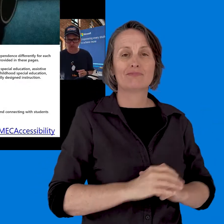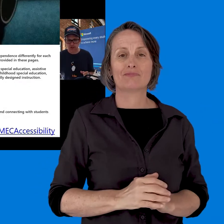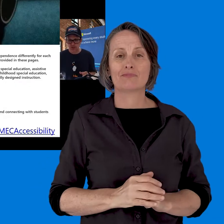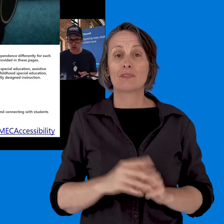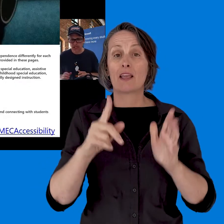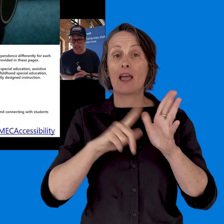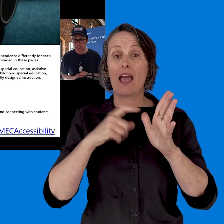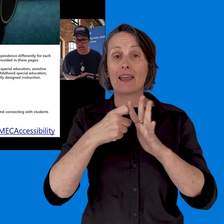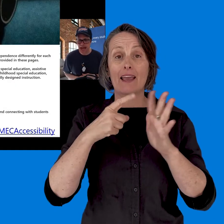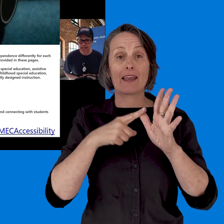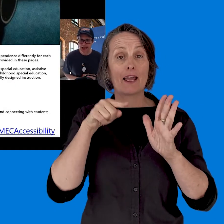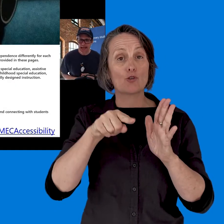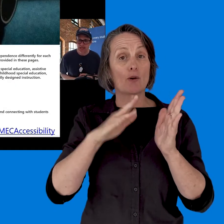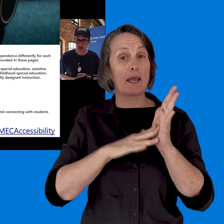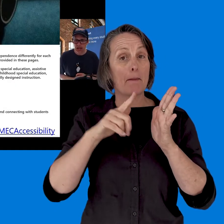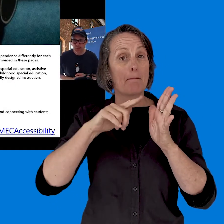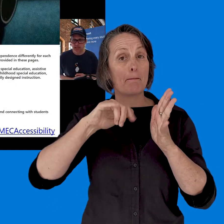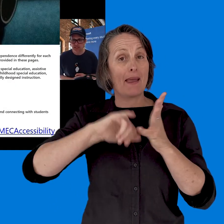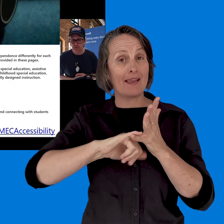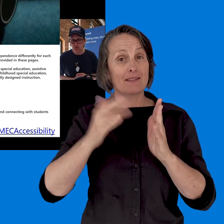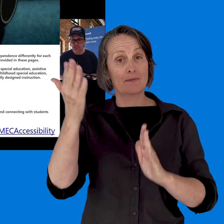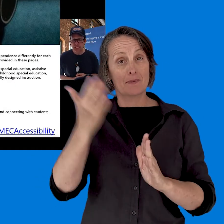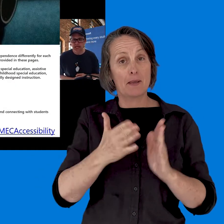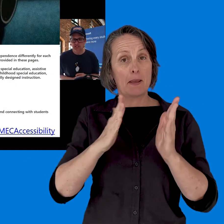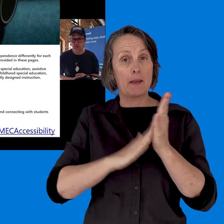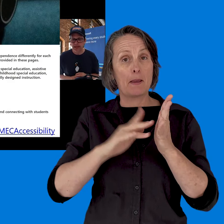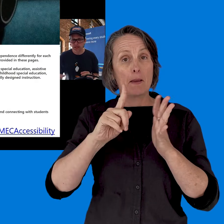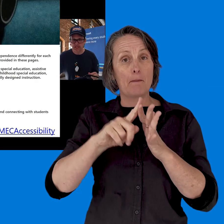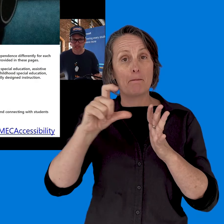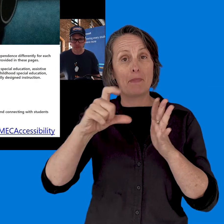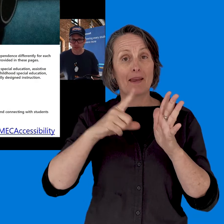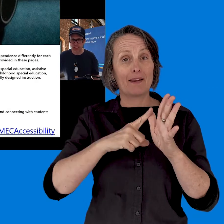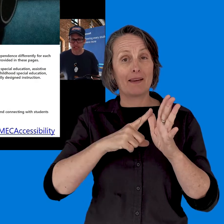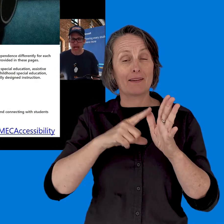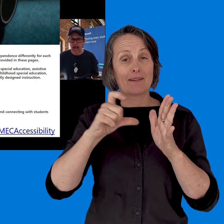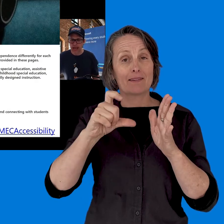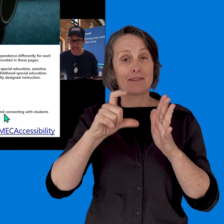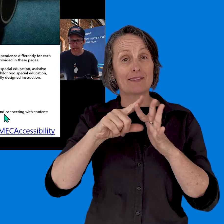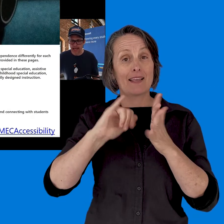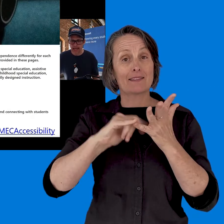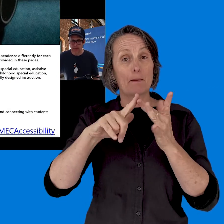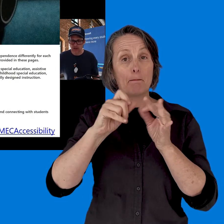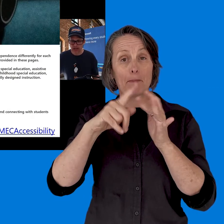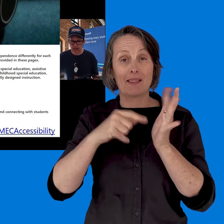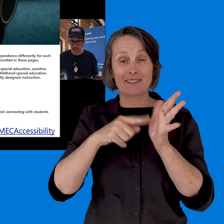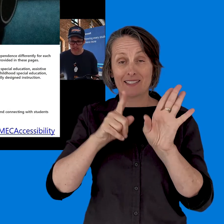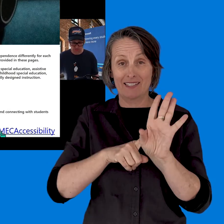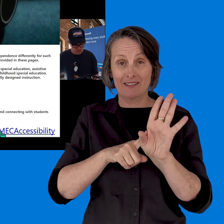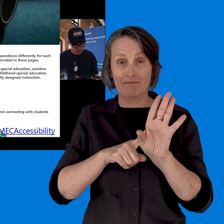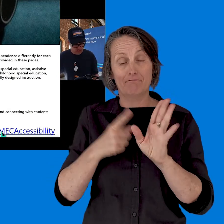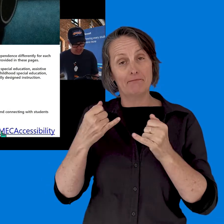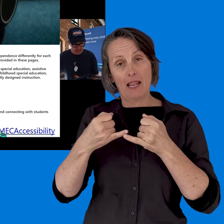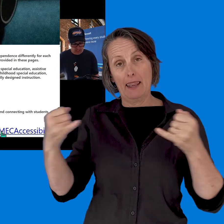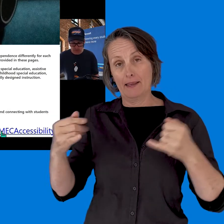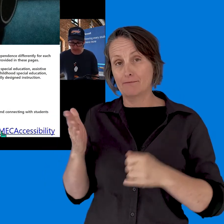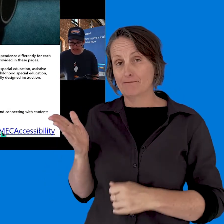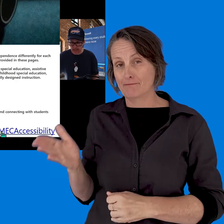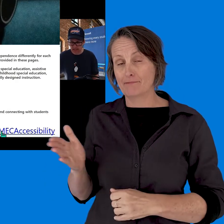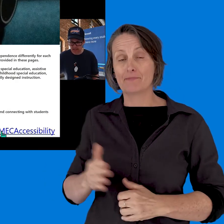The first one is aka.ms/MECAccessibility. aka.ms/MECAccessibility.